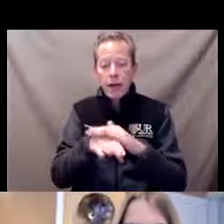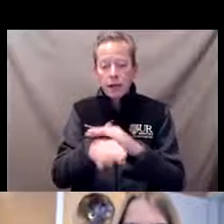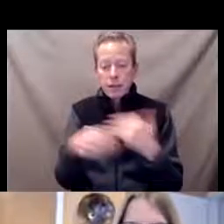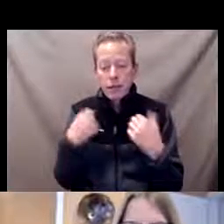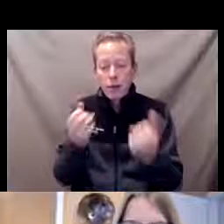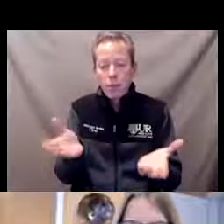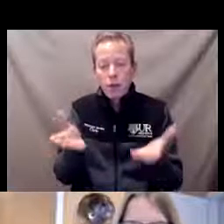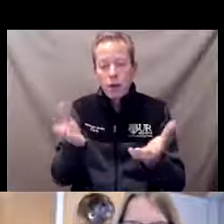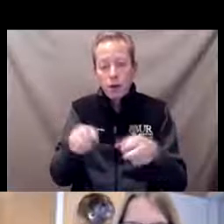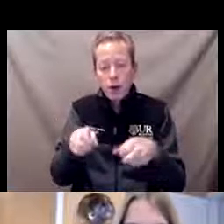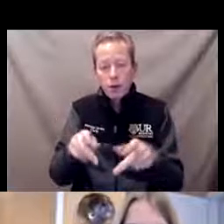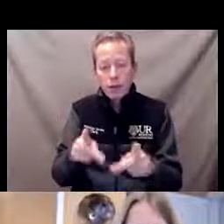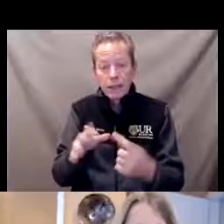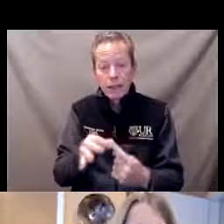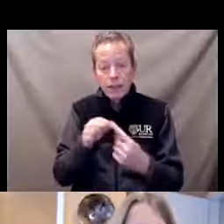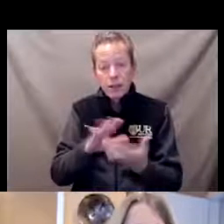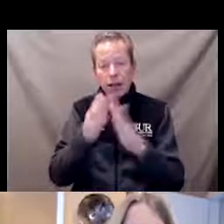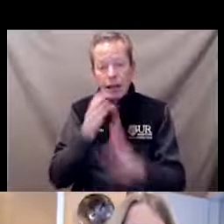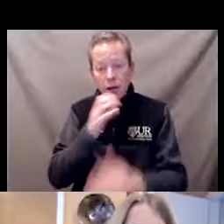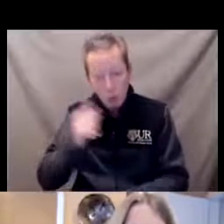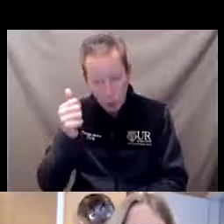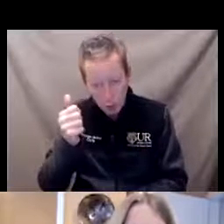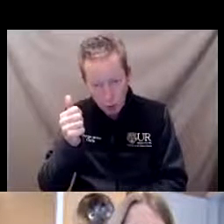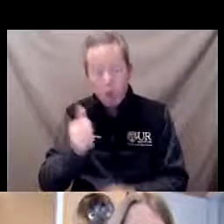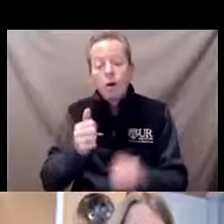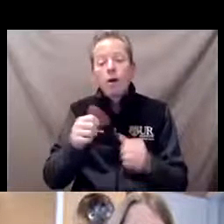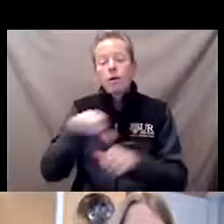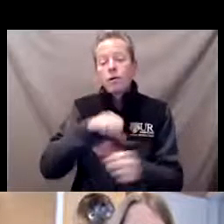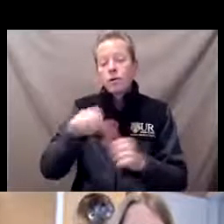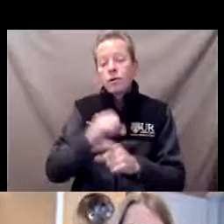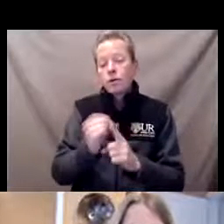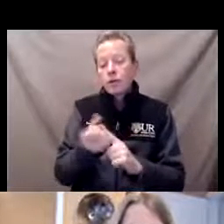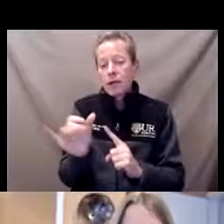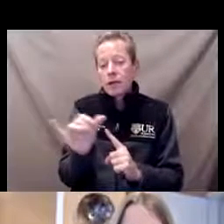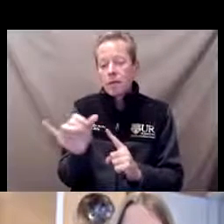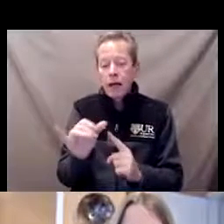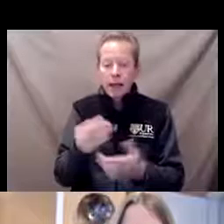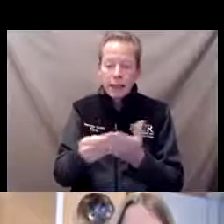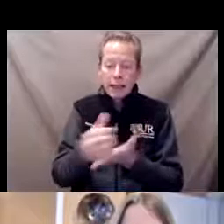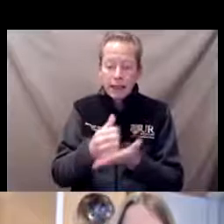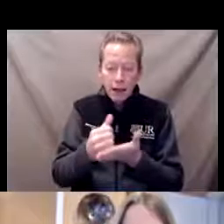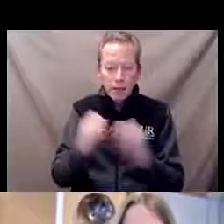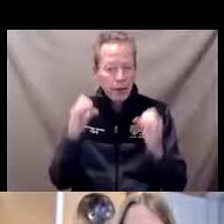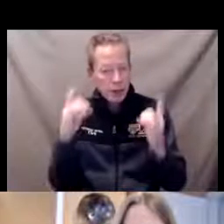especially as they age. Social circumstances such as income, education, employment, and support